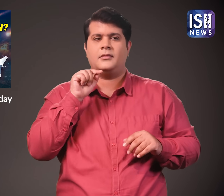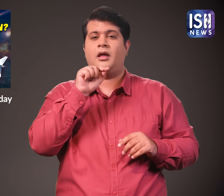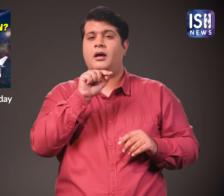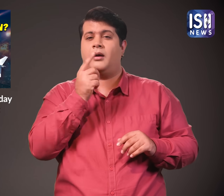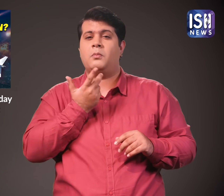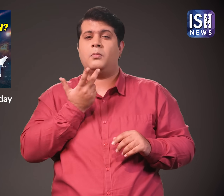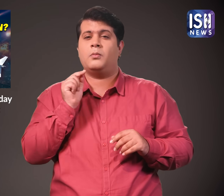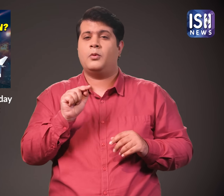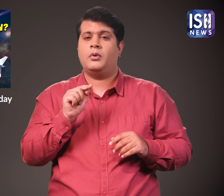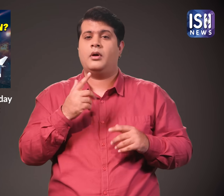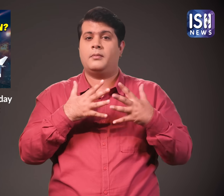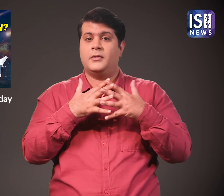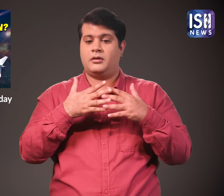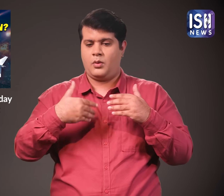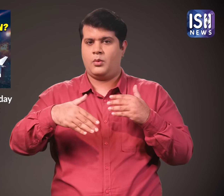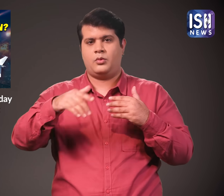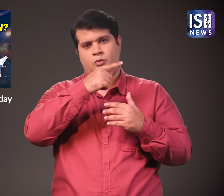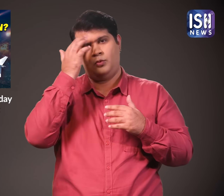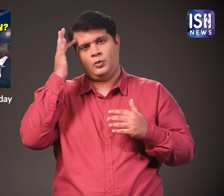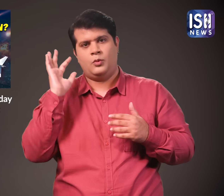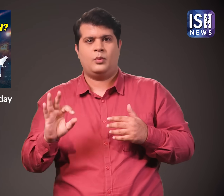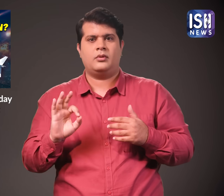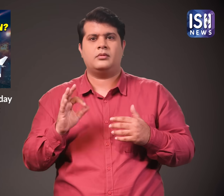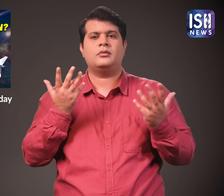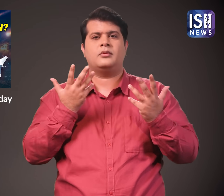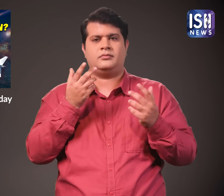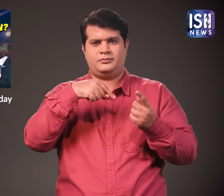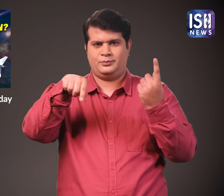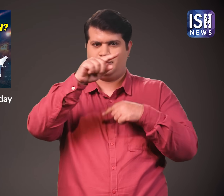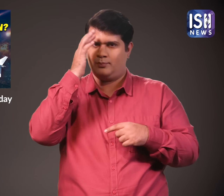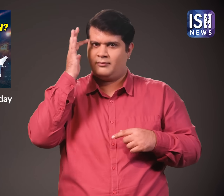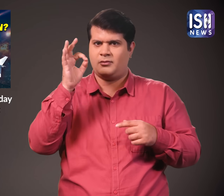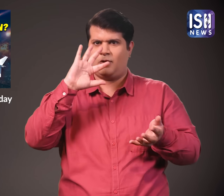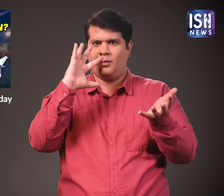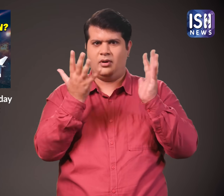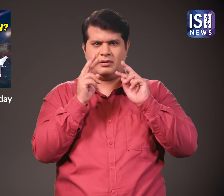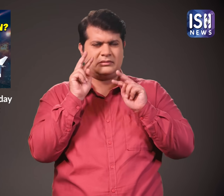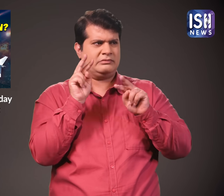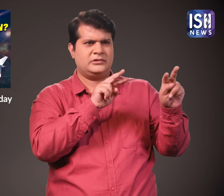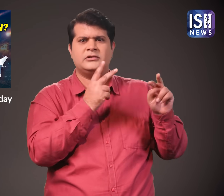The timing has drawn global attention, as it comes amid major developments in U.S. future plans,